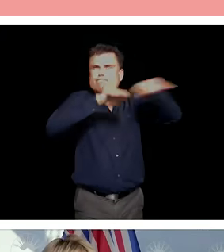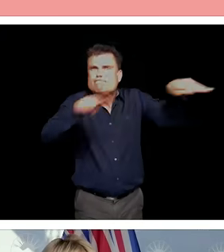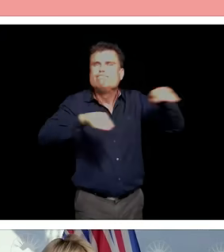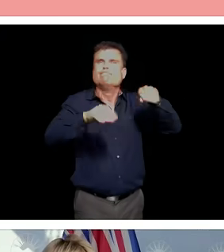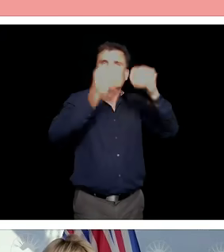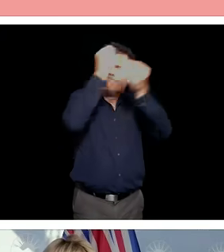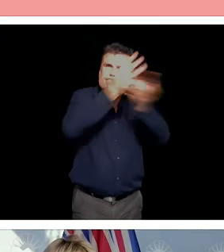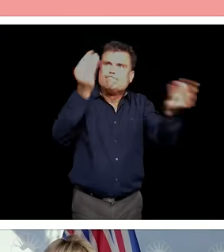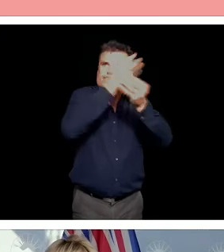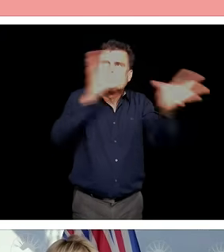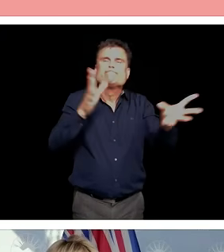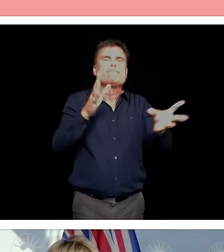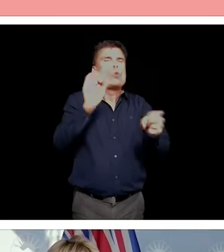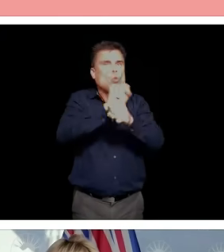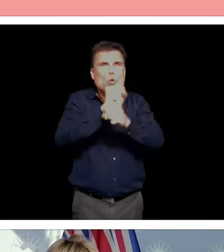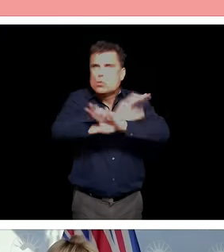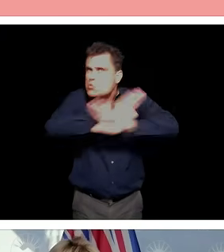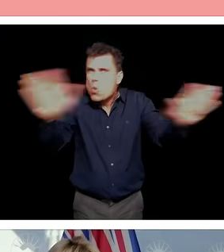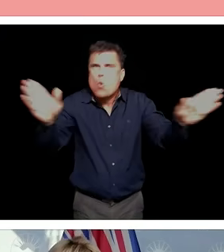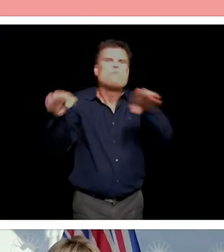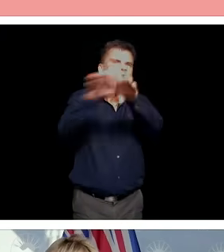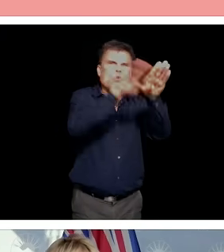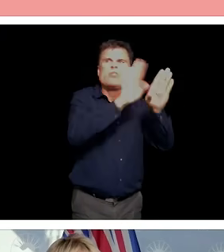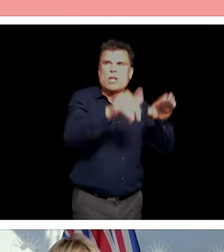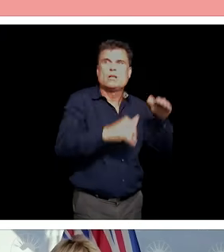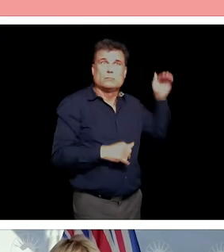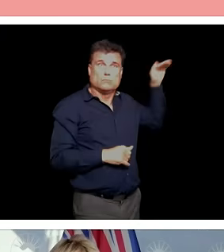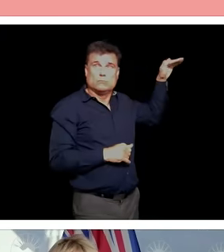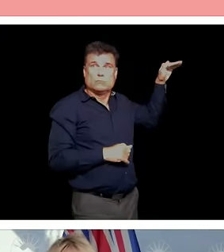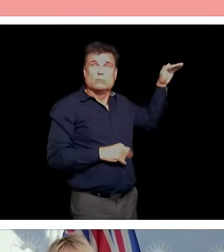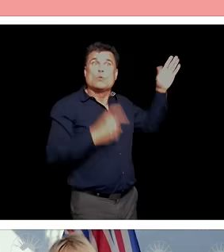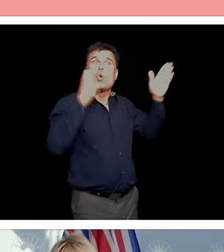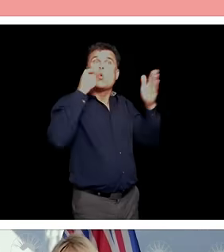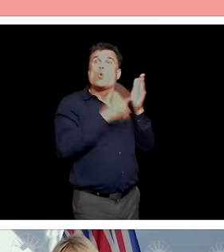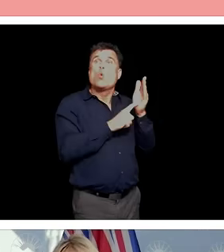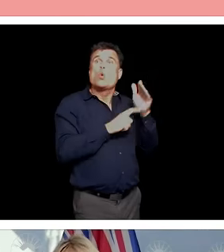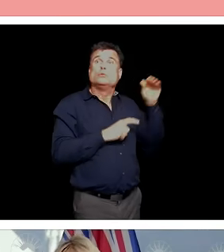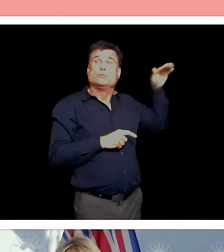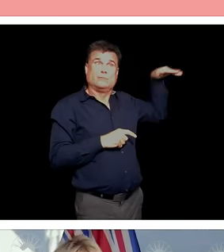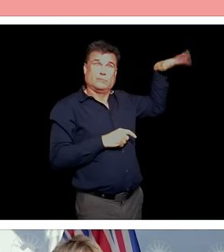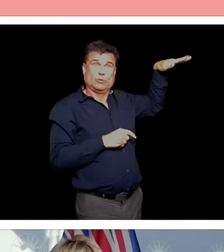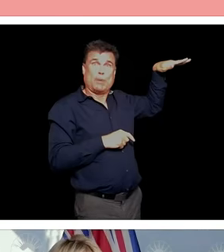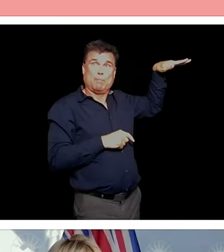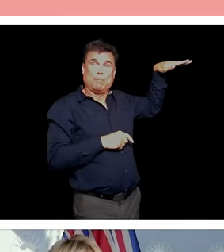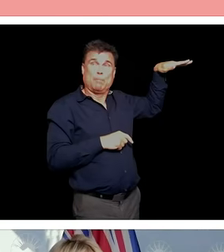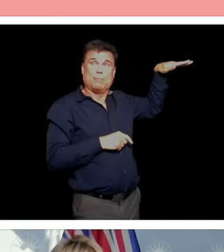been identified. 443 residents in 287 staff We have no new community outbreaks